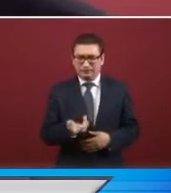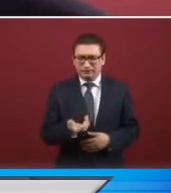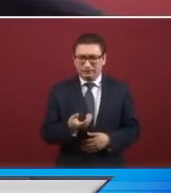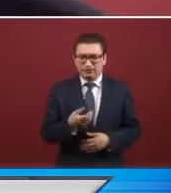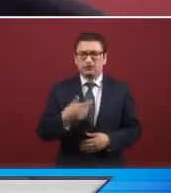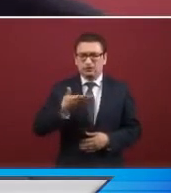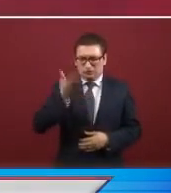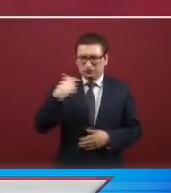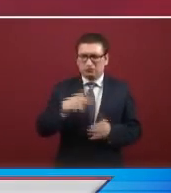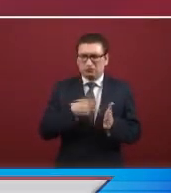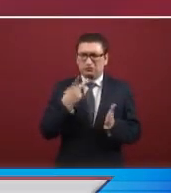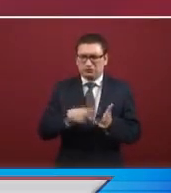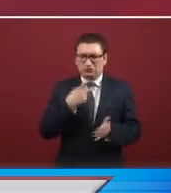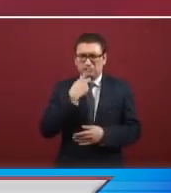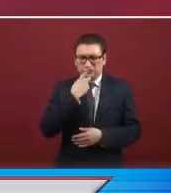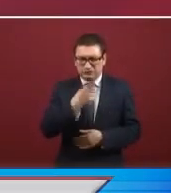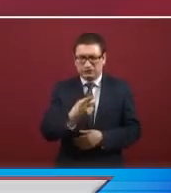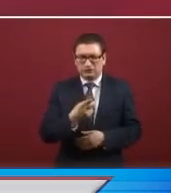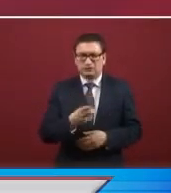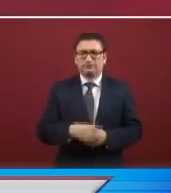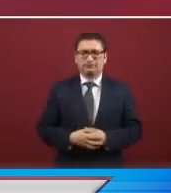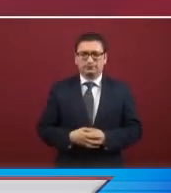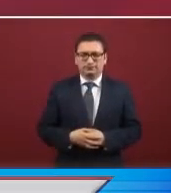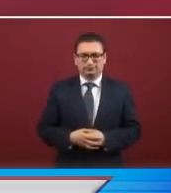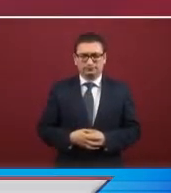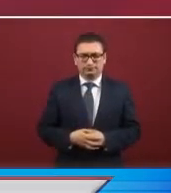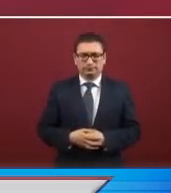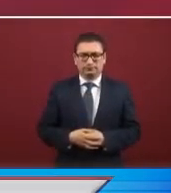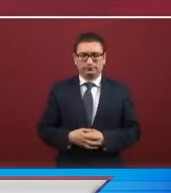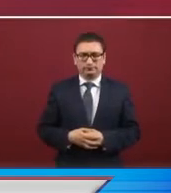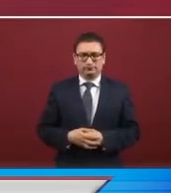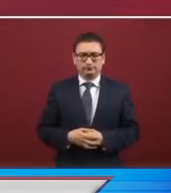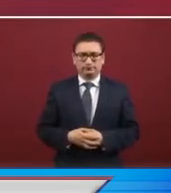whose main objective was the generation of business under the protection of public power